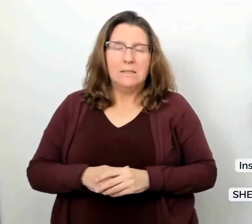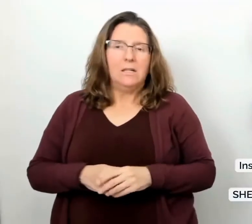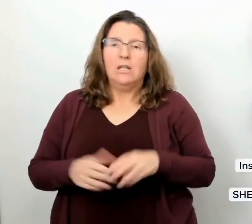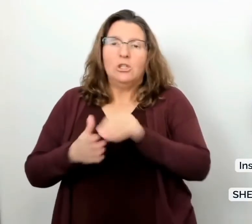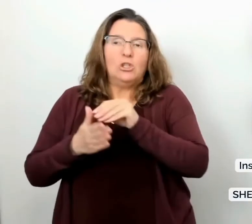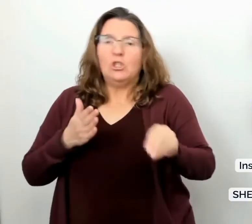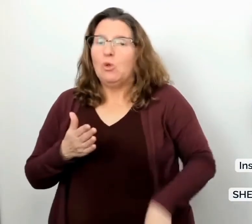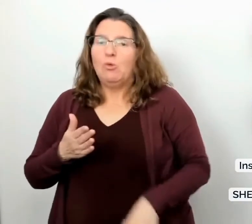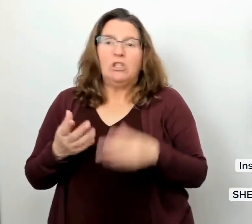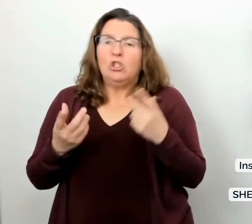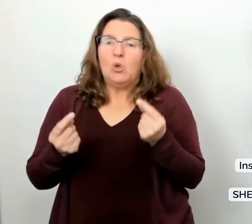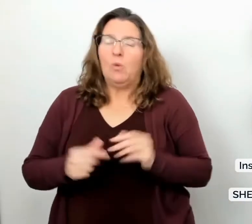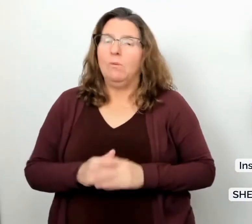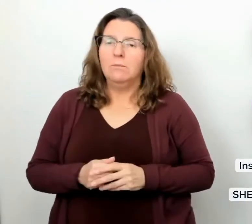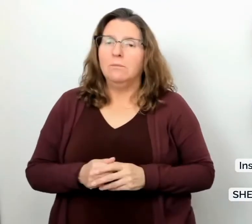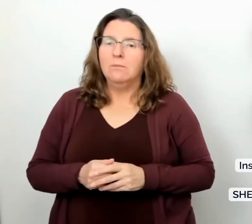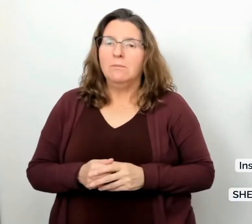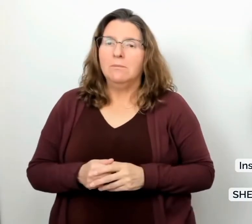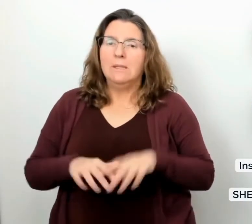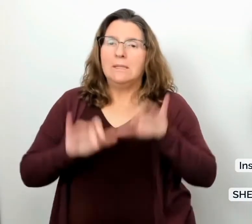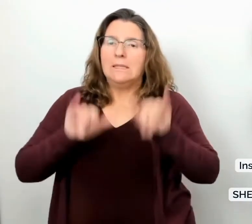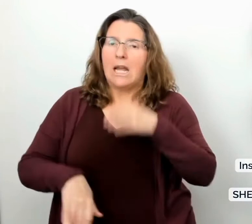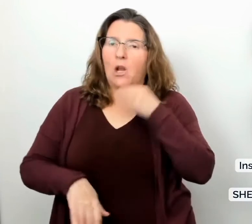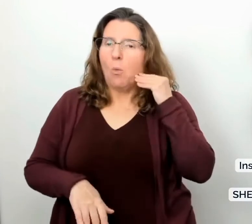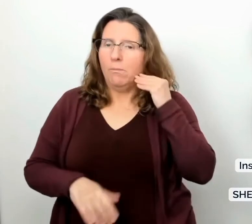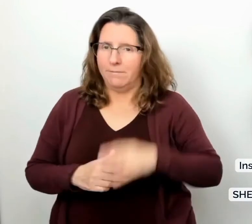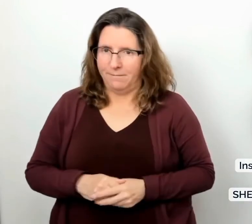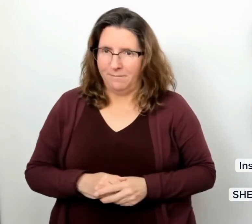The student's response to this bride? He didn't even show up to school for those last five days!